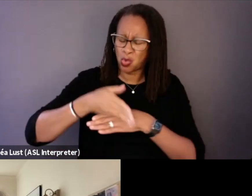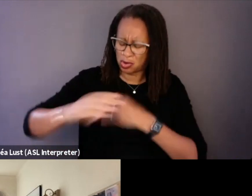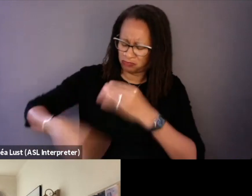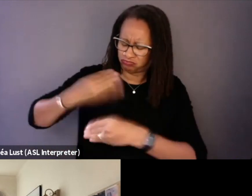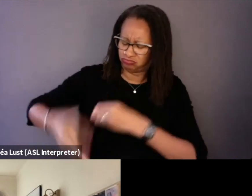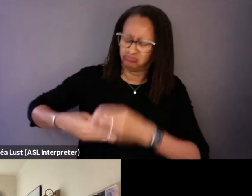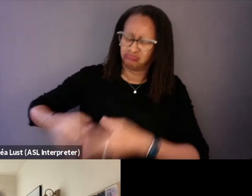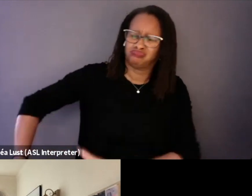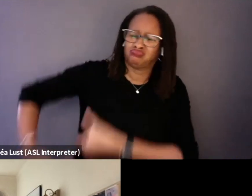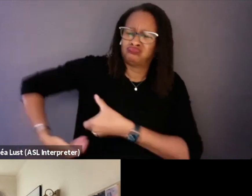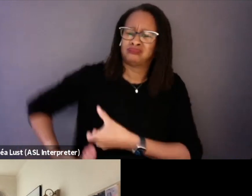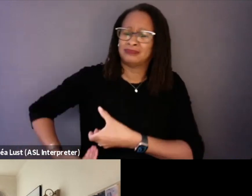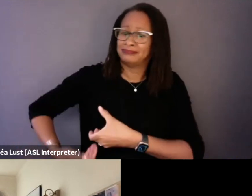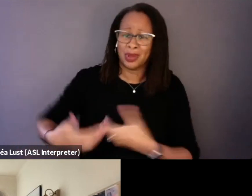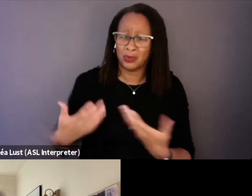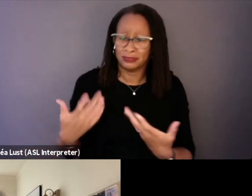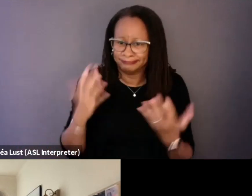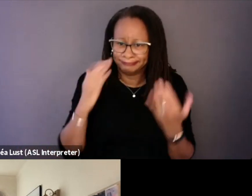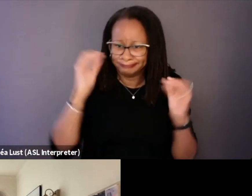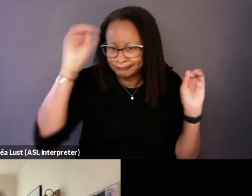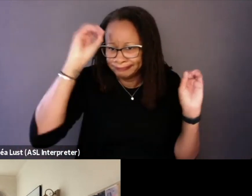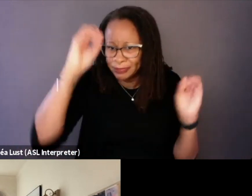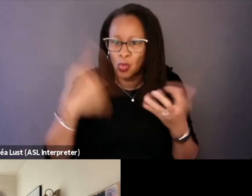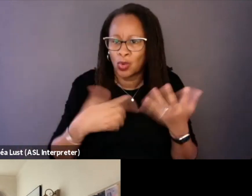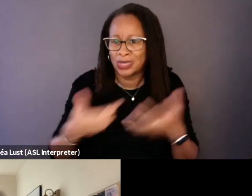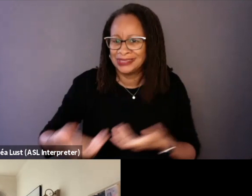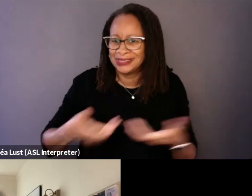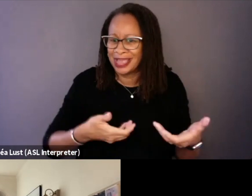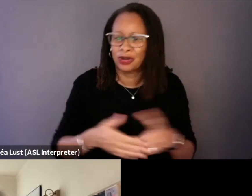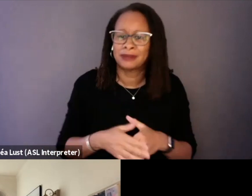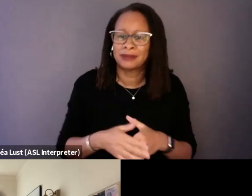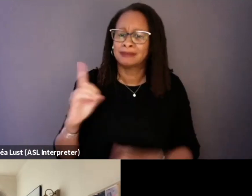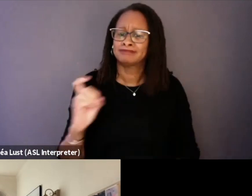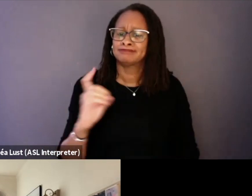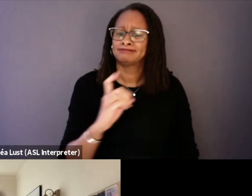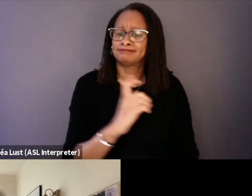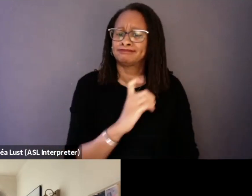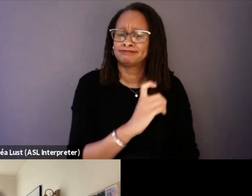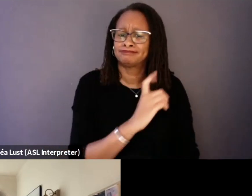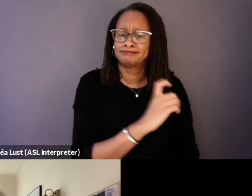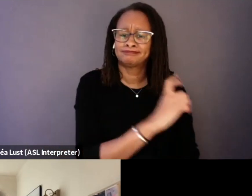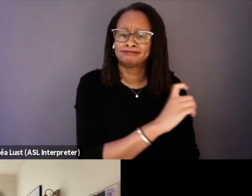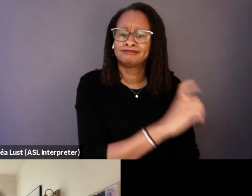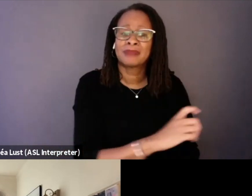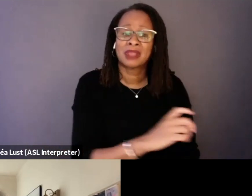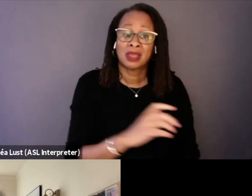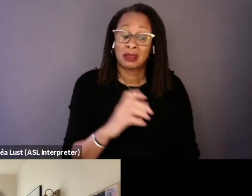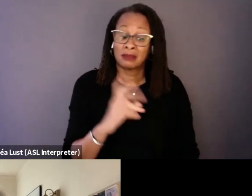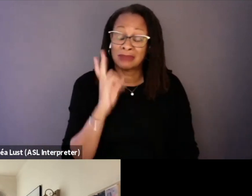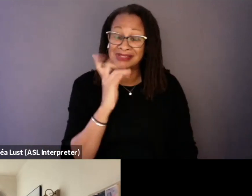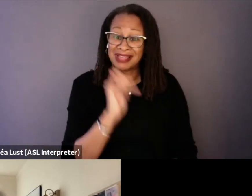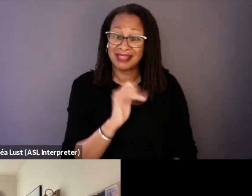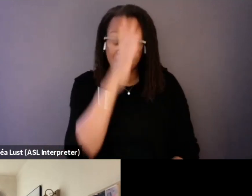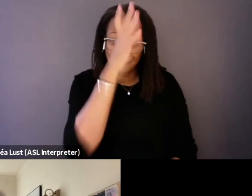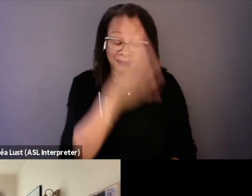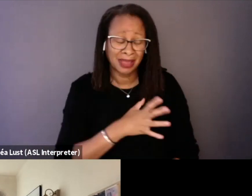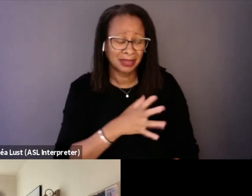I had no idea what it is. But there's something about him that was just so purposeful in his walk.